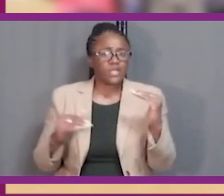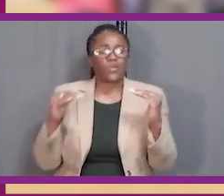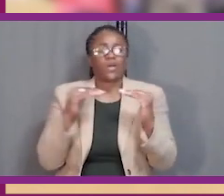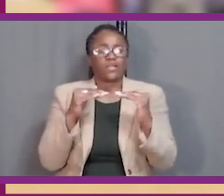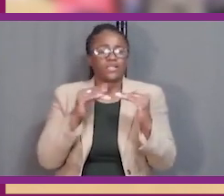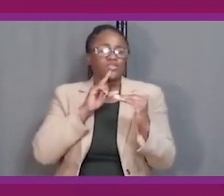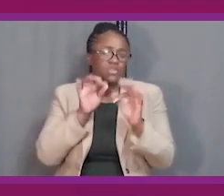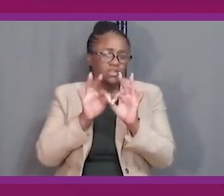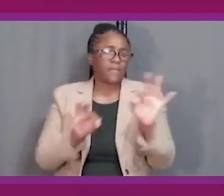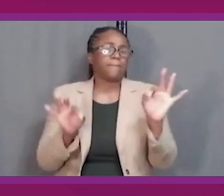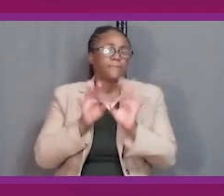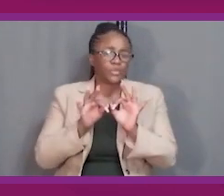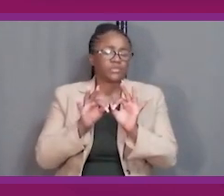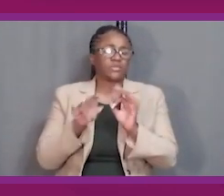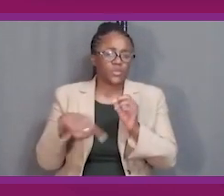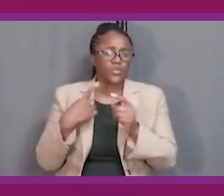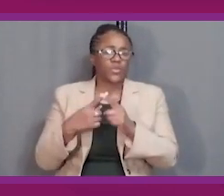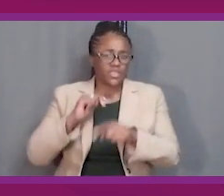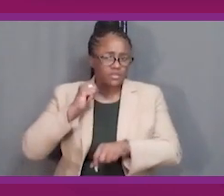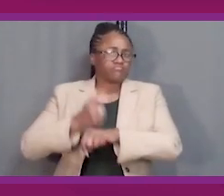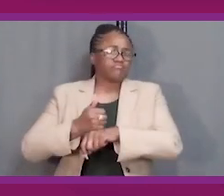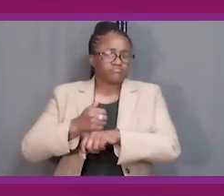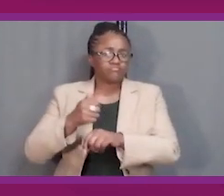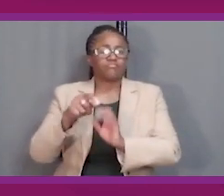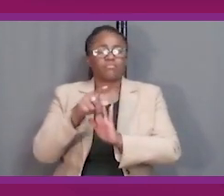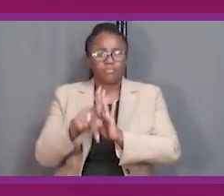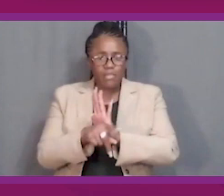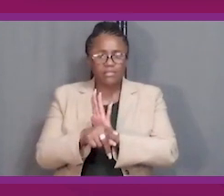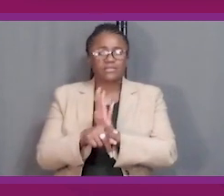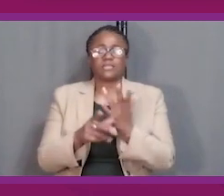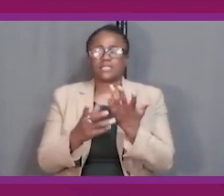Moya Shpuntoff: We know that the UN has already said